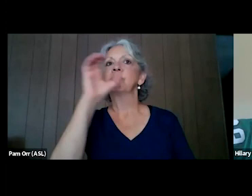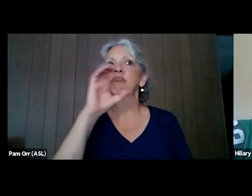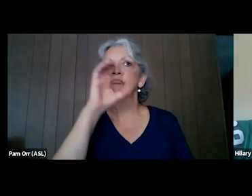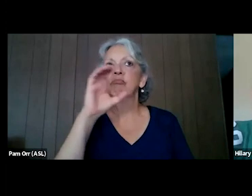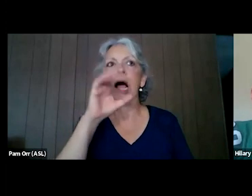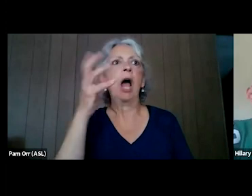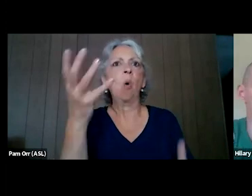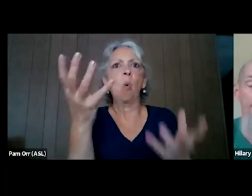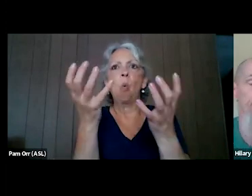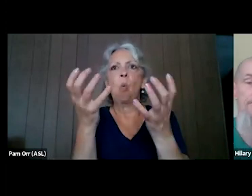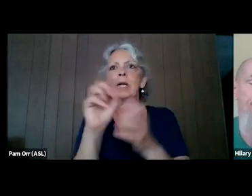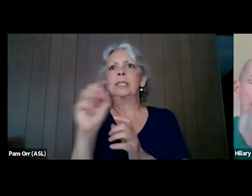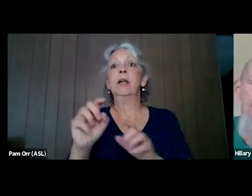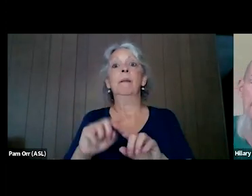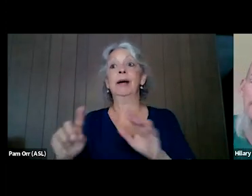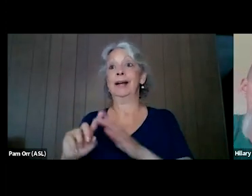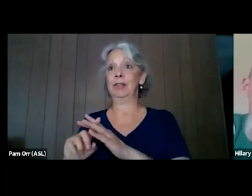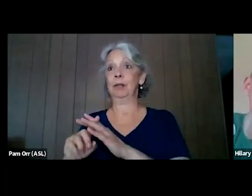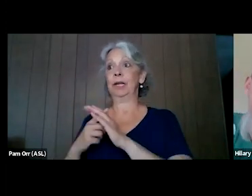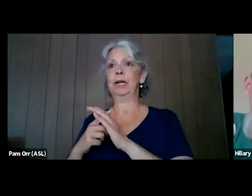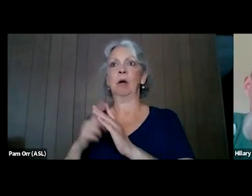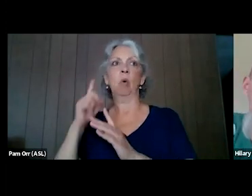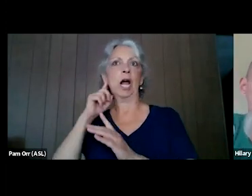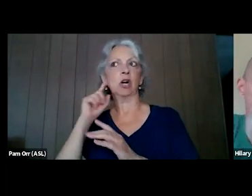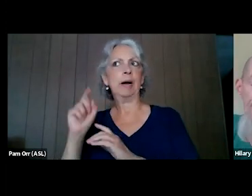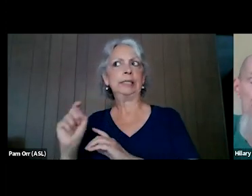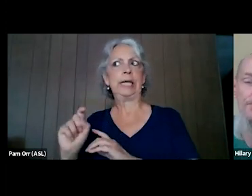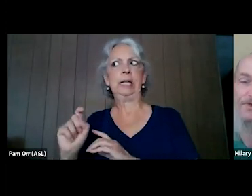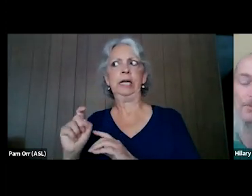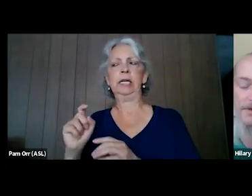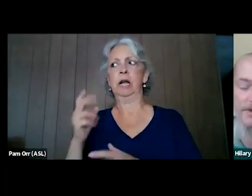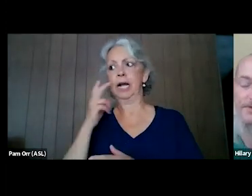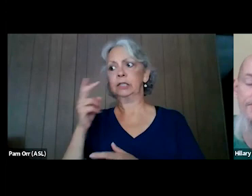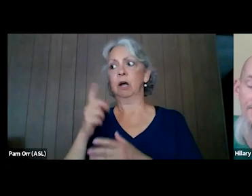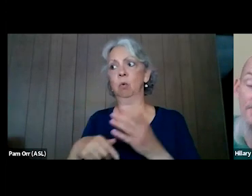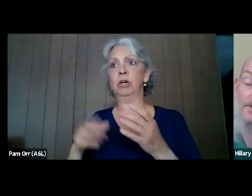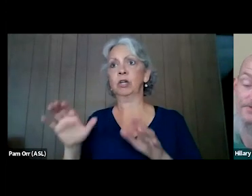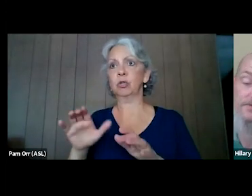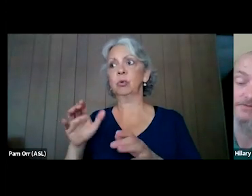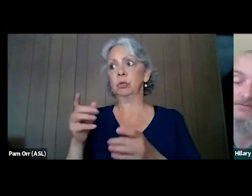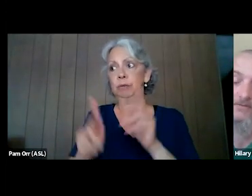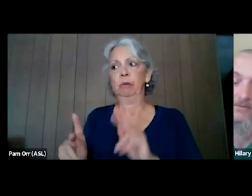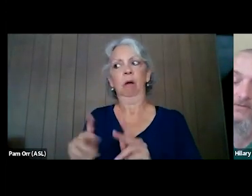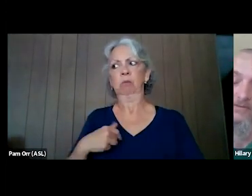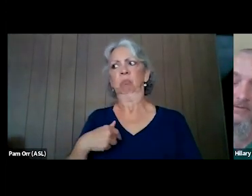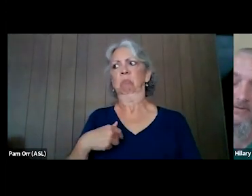But in the beginning I wanted nothing to do with it when I heard about it, and I saw the picture of the wounds, I wanted nothing to do with xylazine.